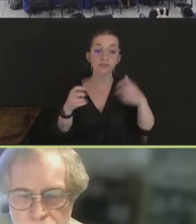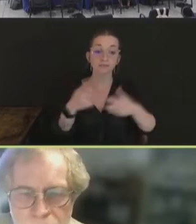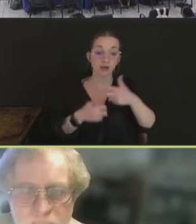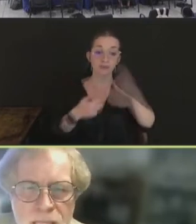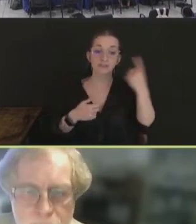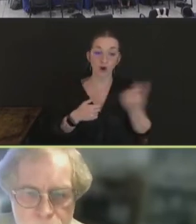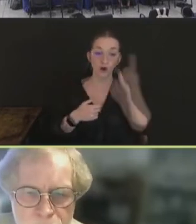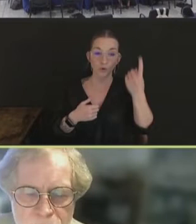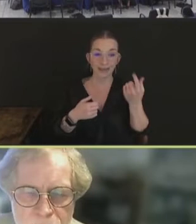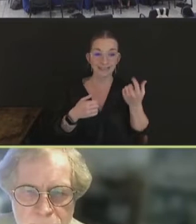and heterogeneity.